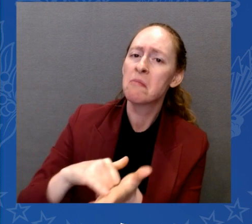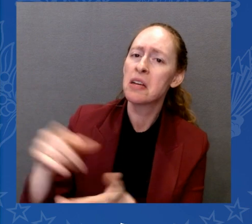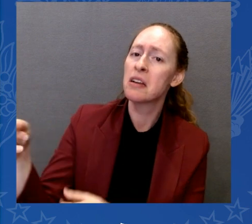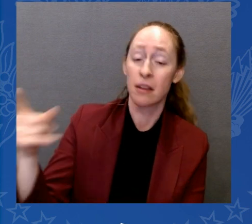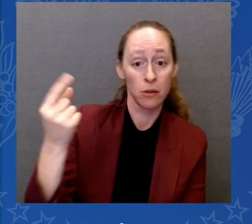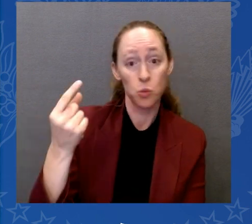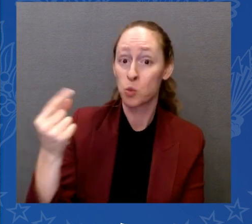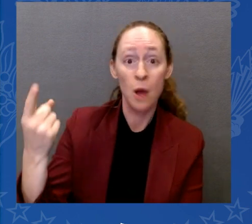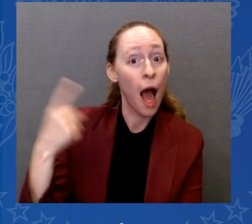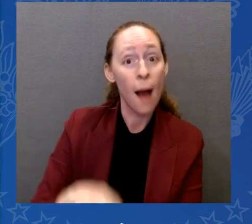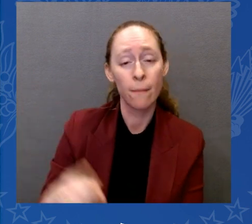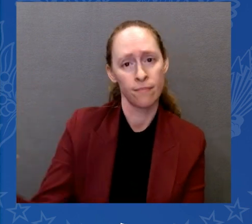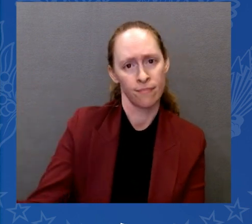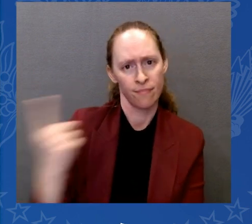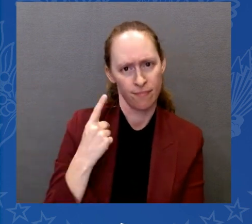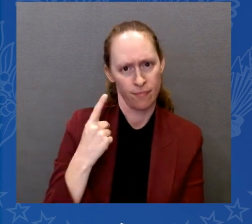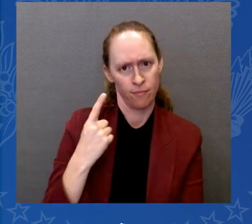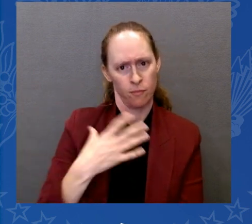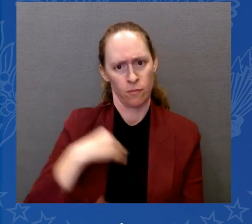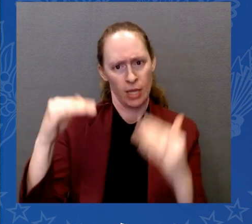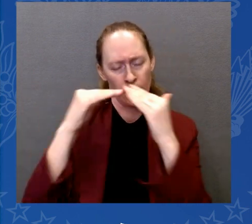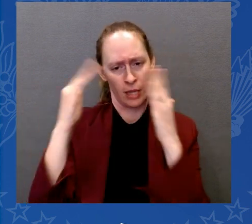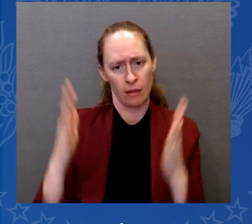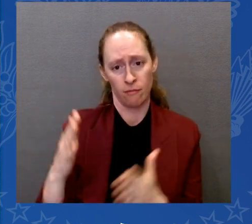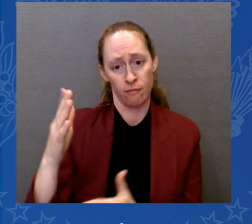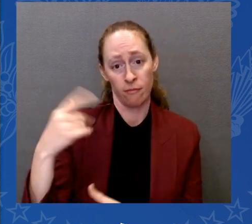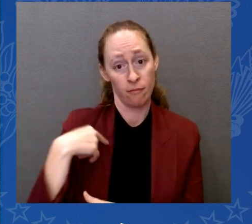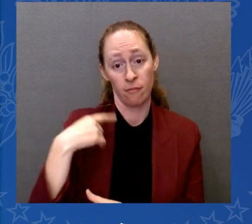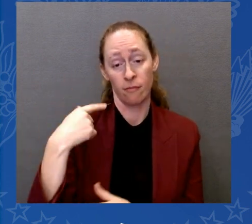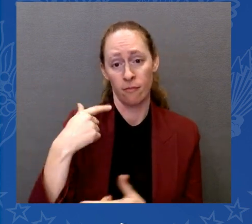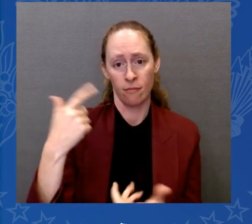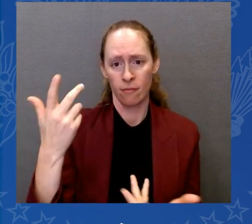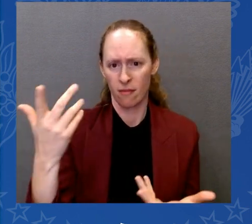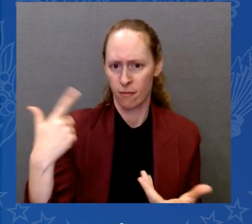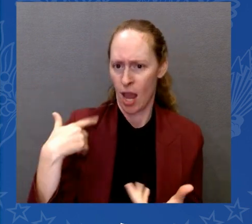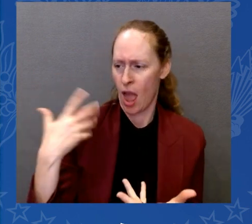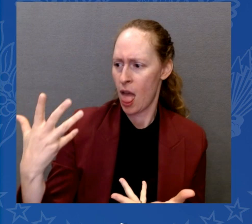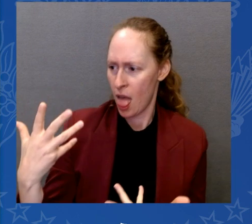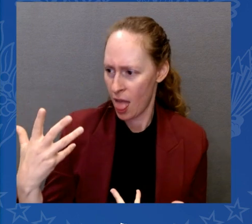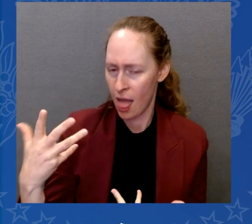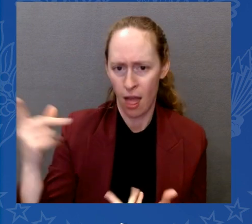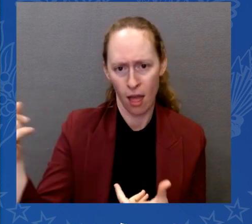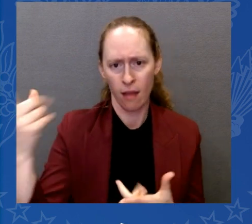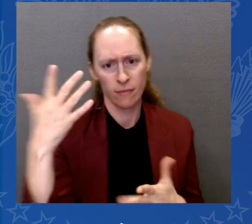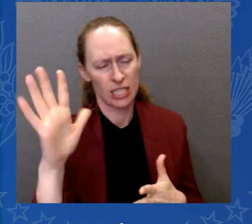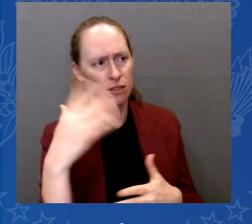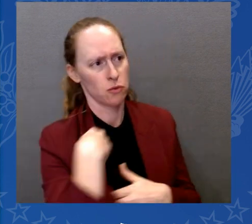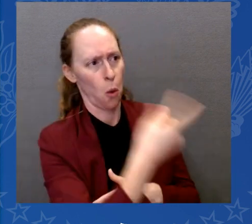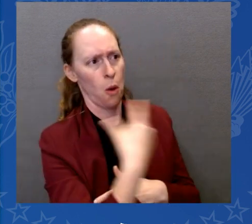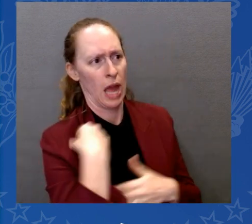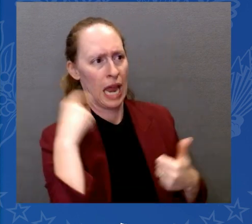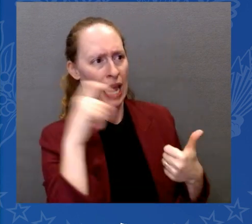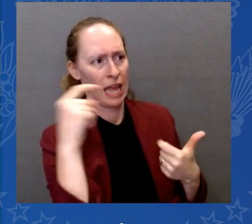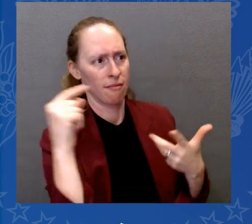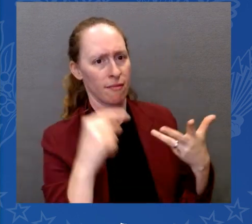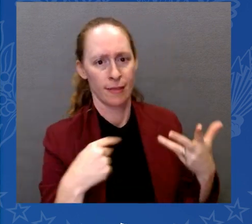And I said, "I'll do it." You know why? I was worried he'd never leave the damn White House